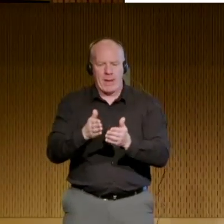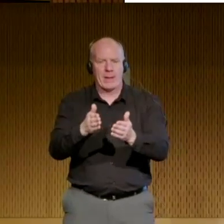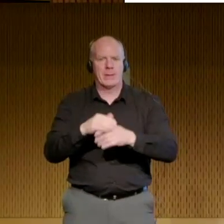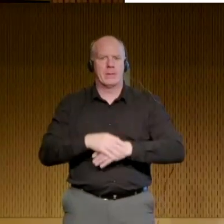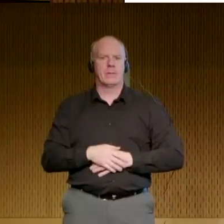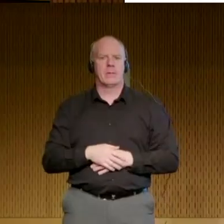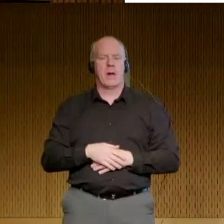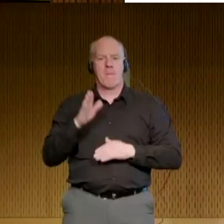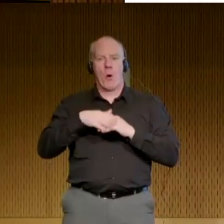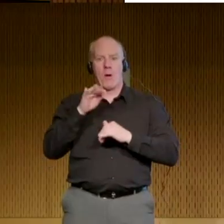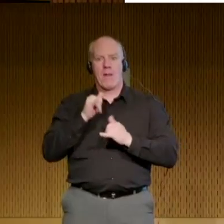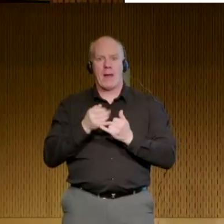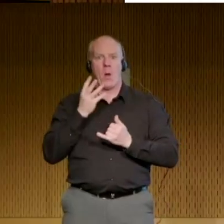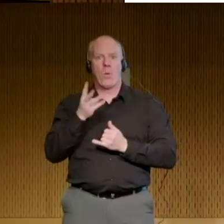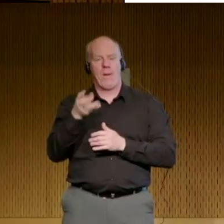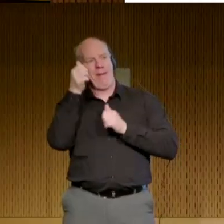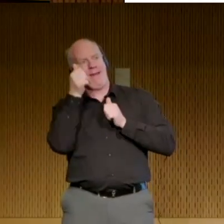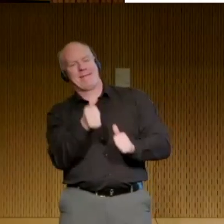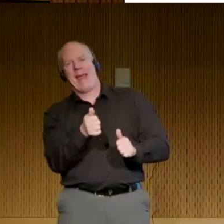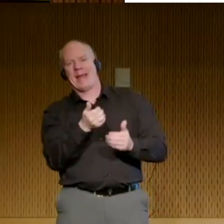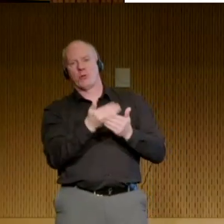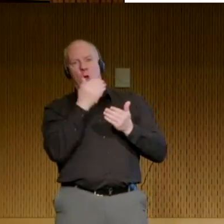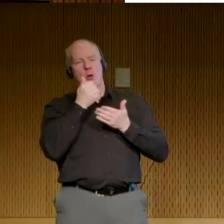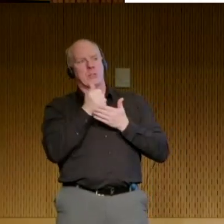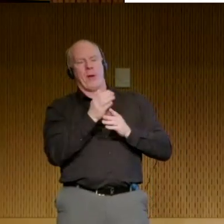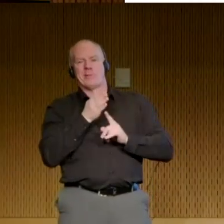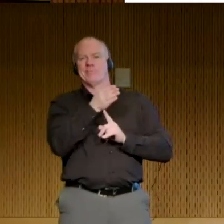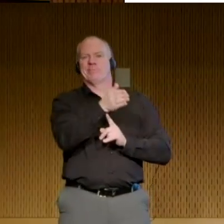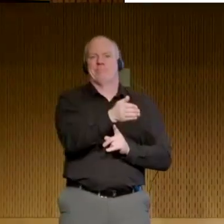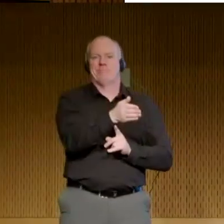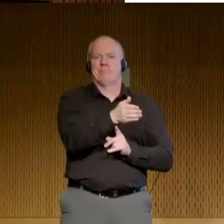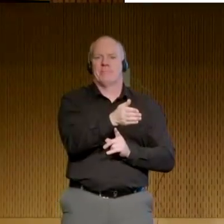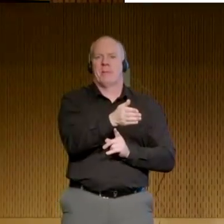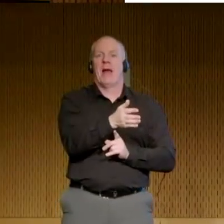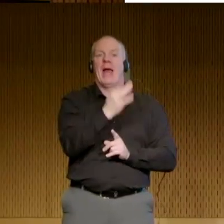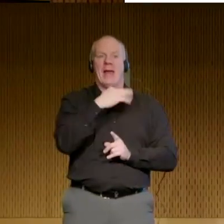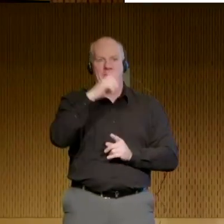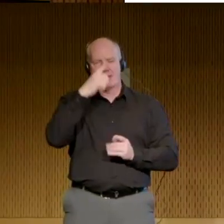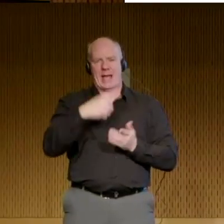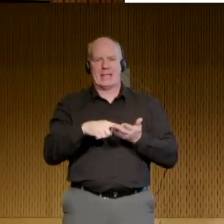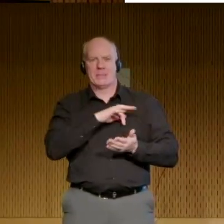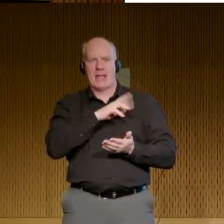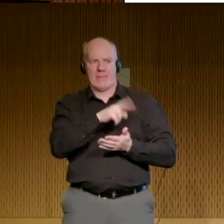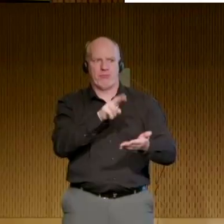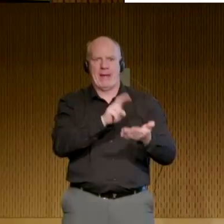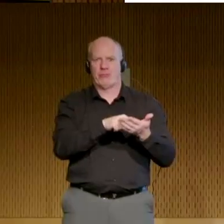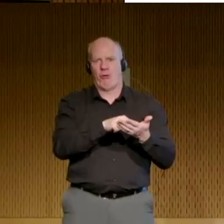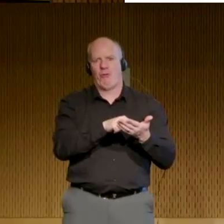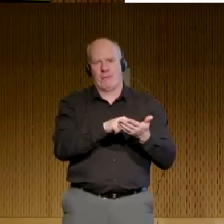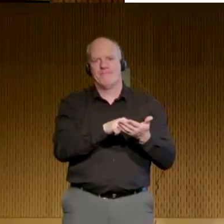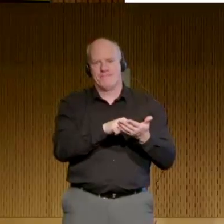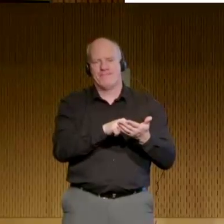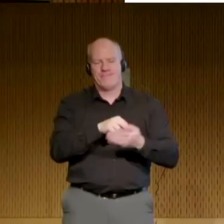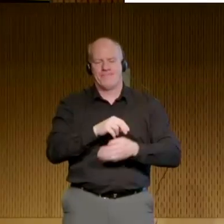more likely to attend learner support if they have chosen themselves to register for learner support.